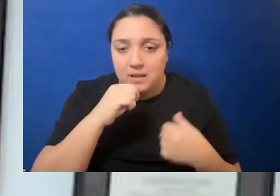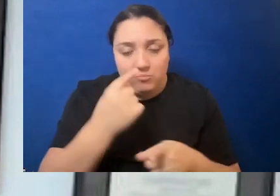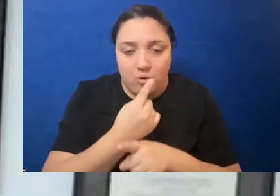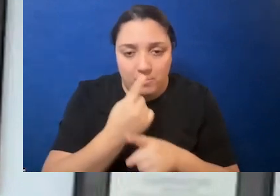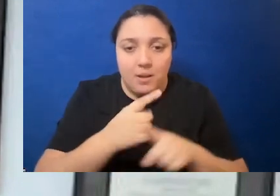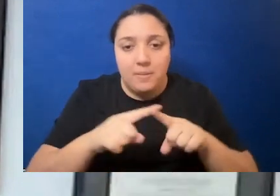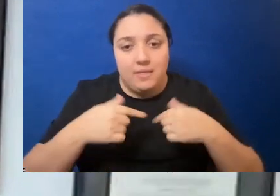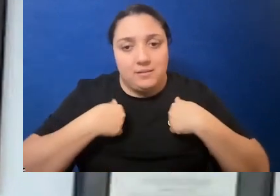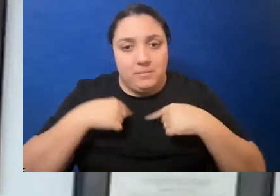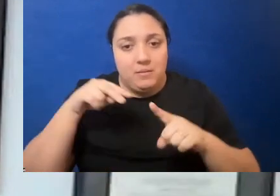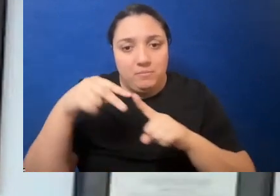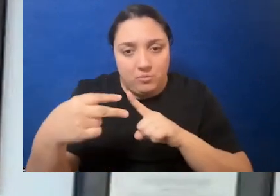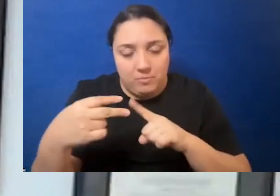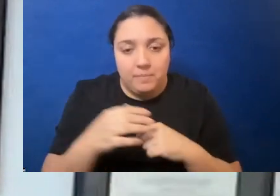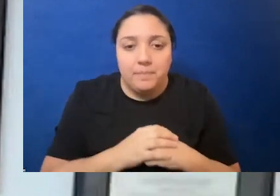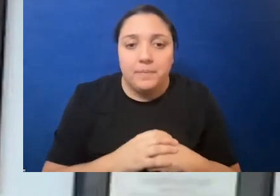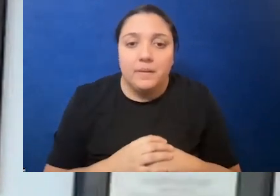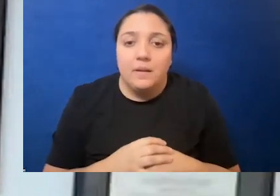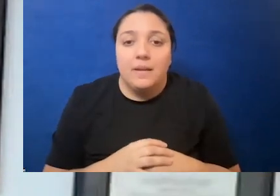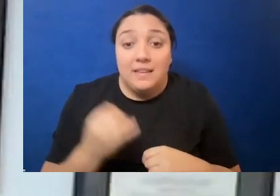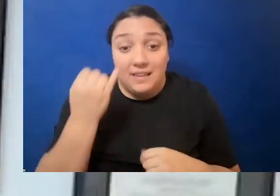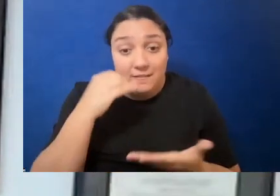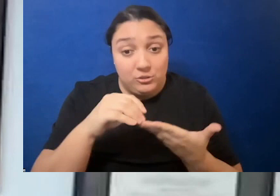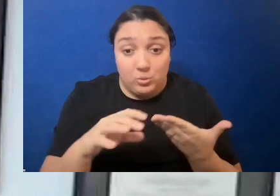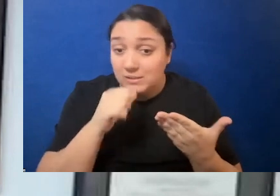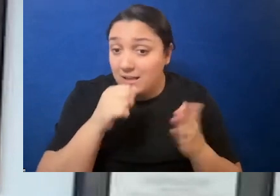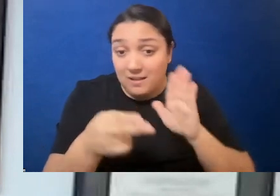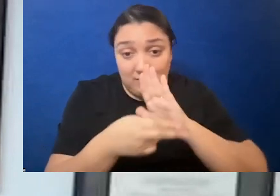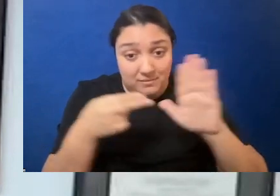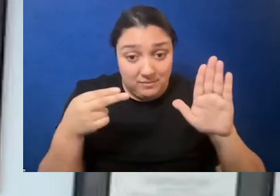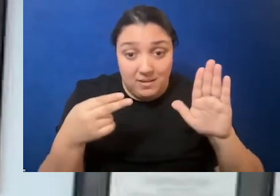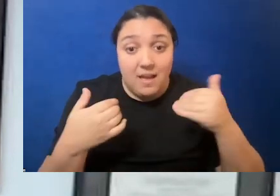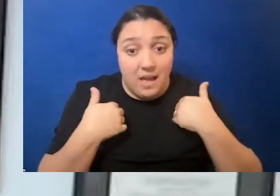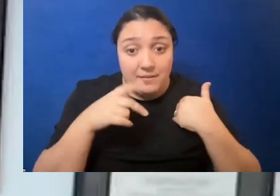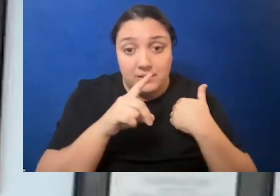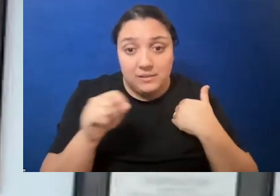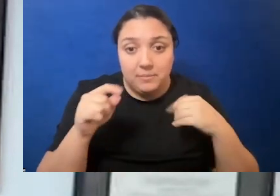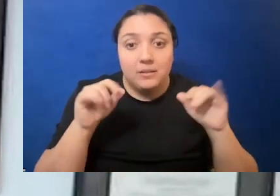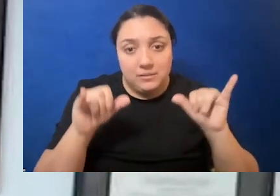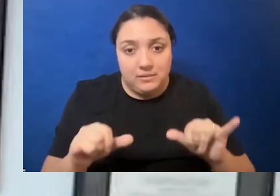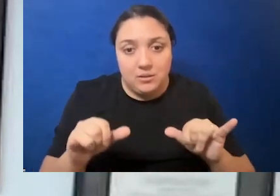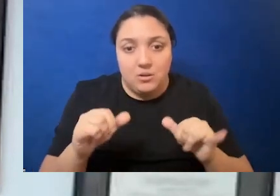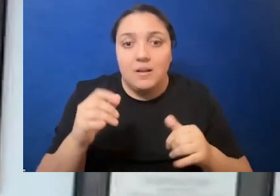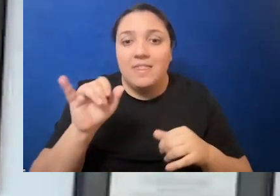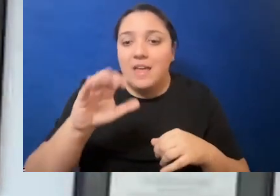PARENT AND STUDENT ATTORNEY. IF THE STUDENT IS NOT IDENTIFIED AS HAVING A DISABILITY THERE ARE